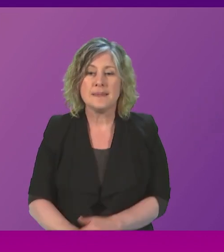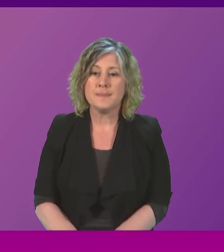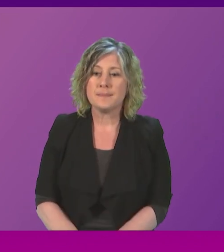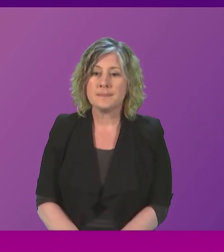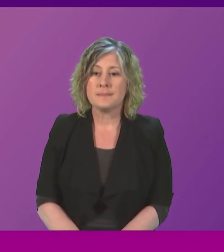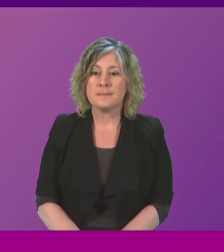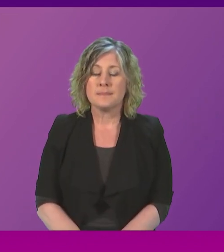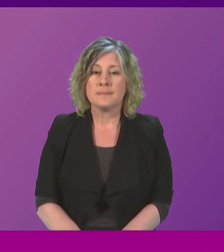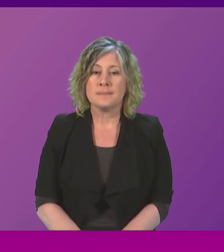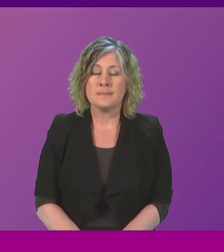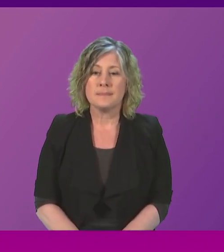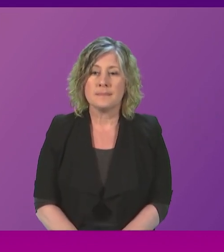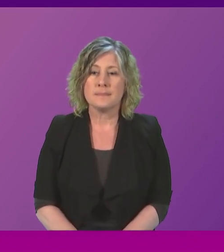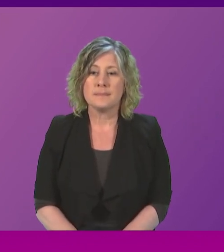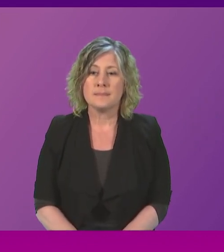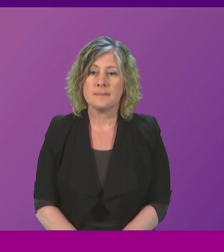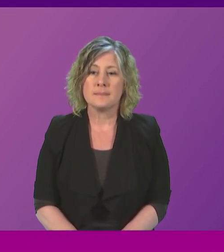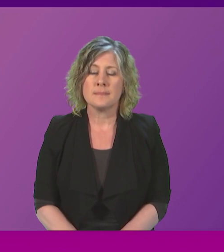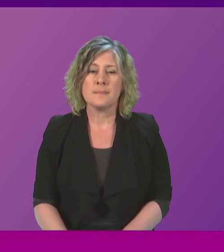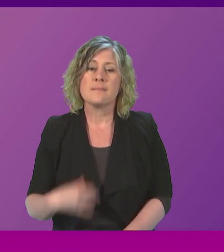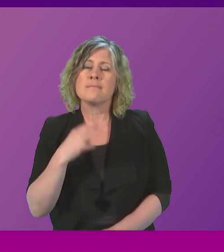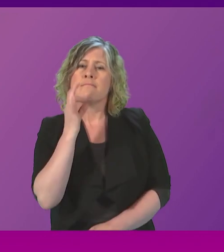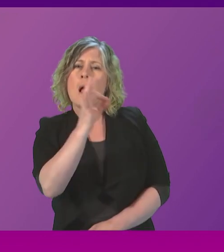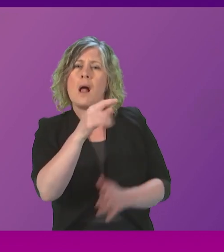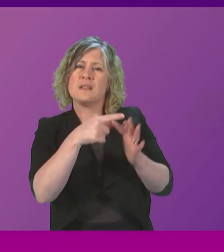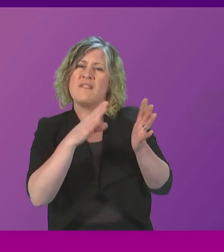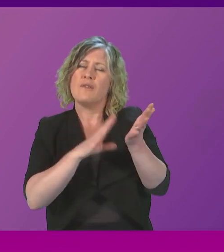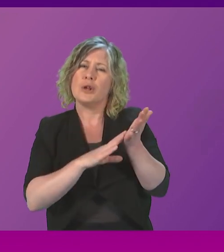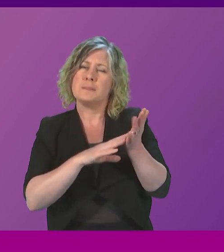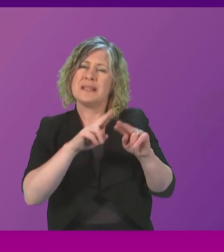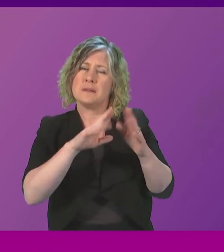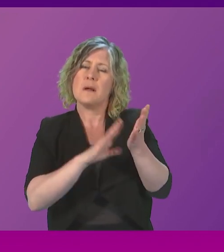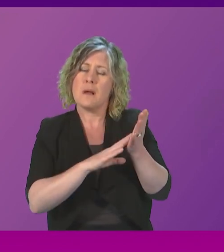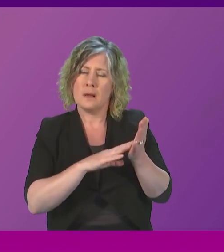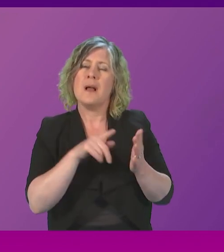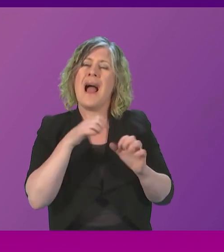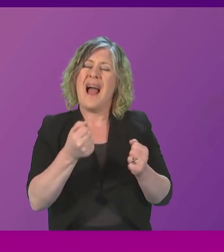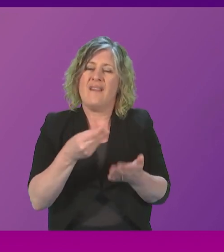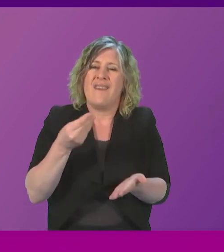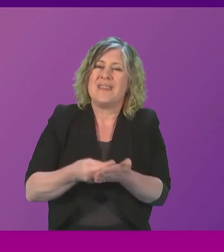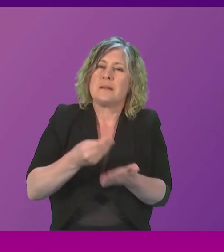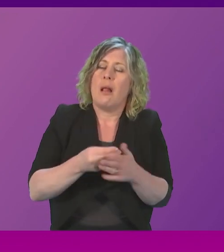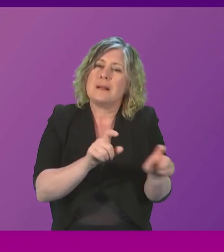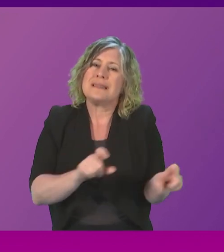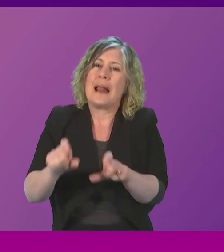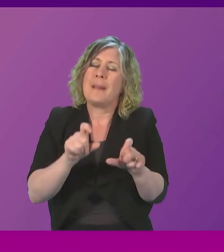To ask the First Minister, in light of last week’s “Fiscal Sustainability Report” published by the Scottish Fiscal Commission, what the Scottish Government’s economic